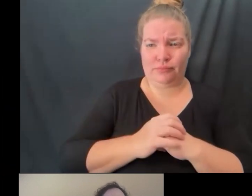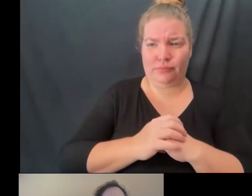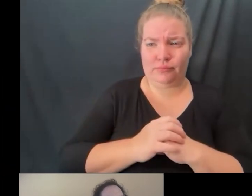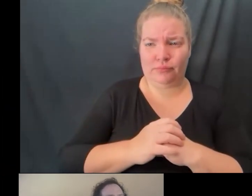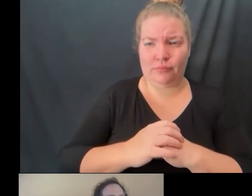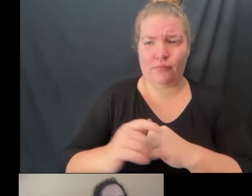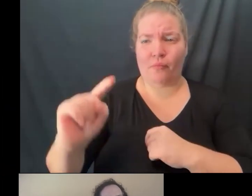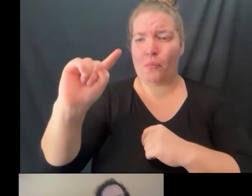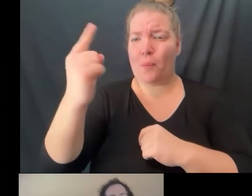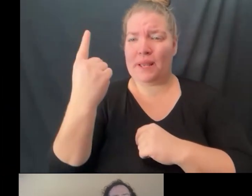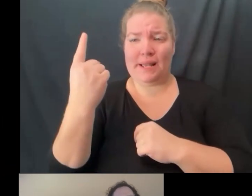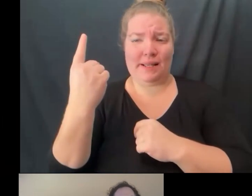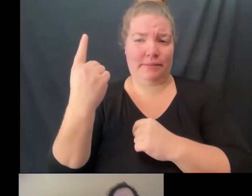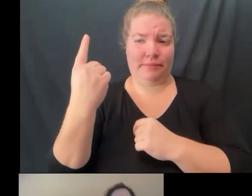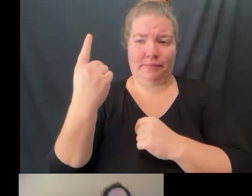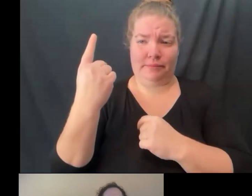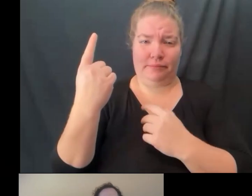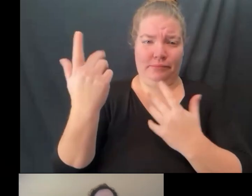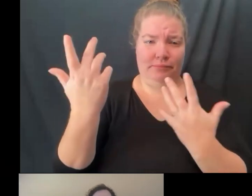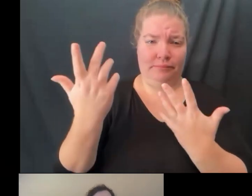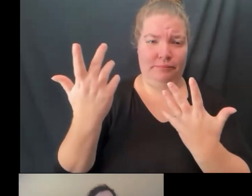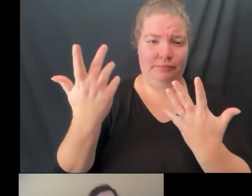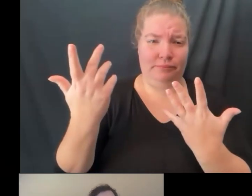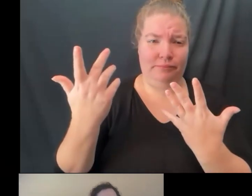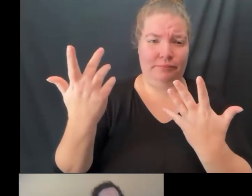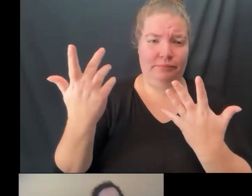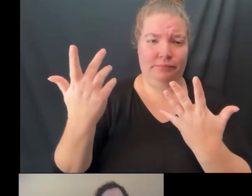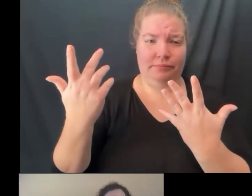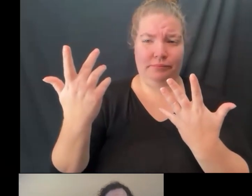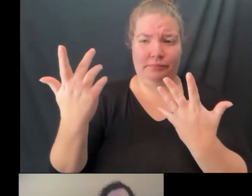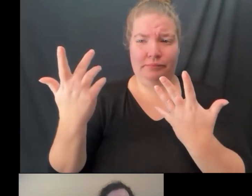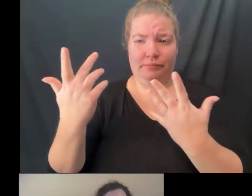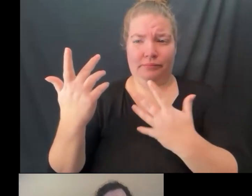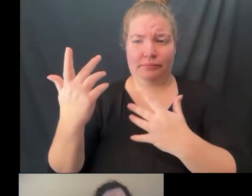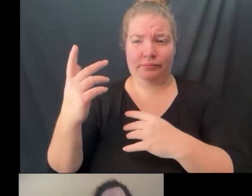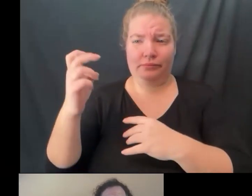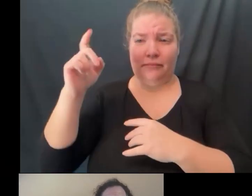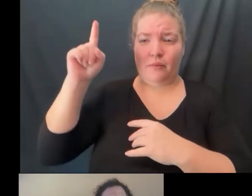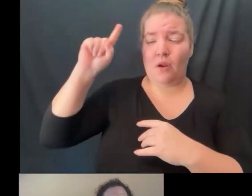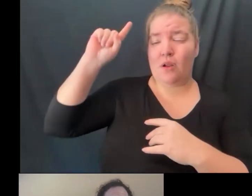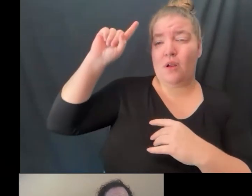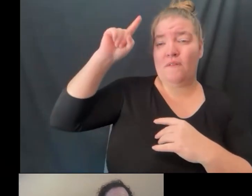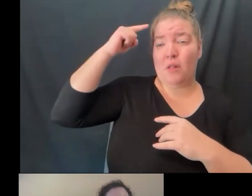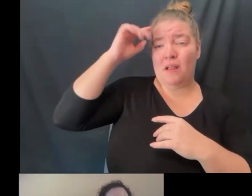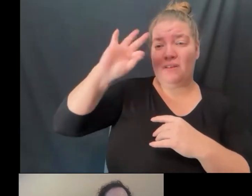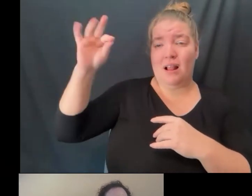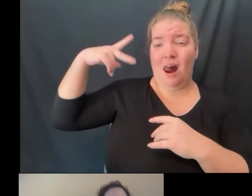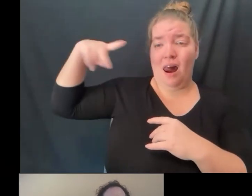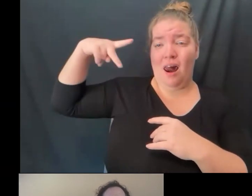So under the Phase 1 regs for web pages, which includes web-based applications, the deadline